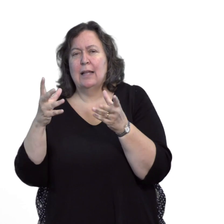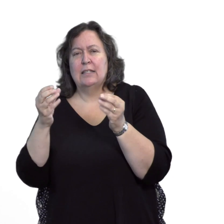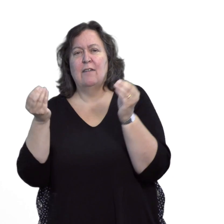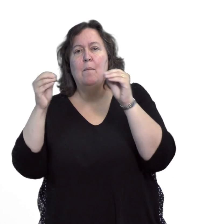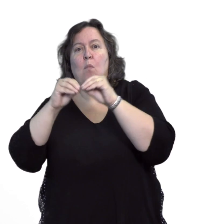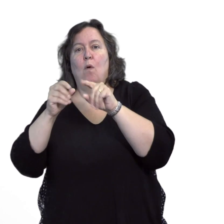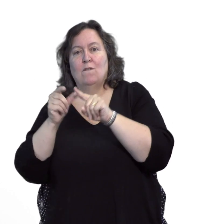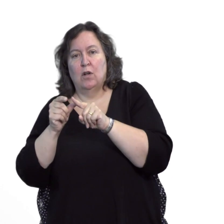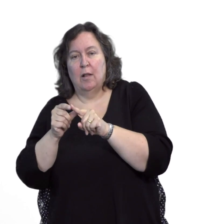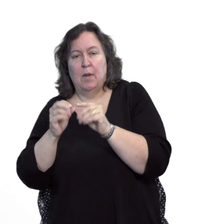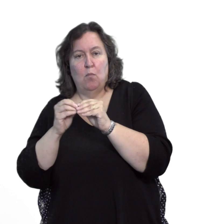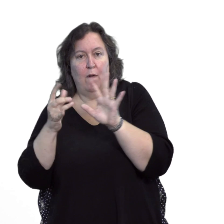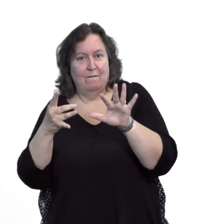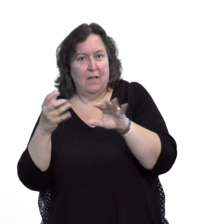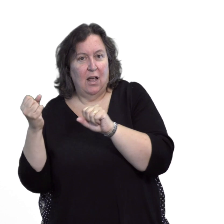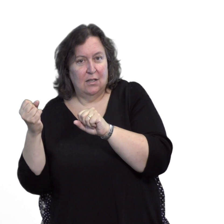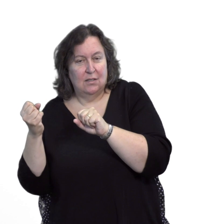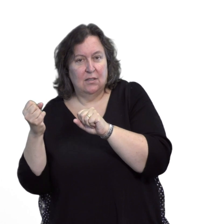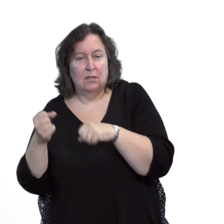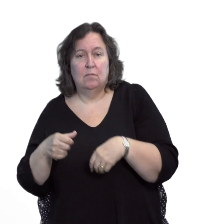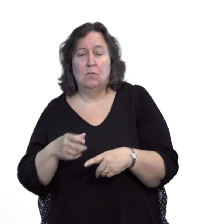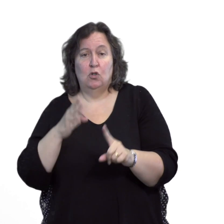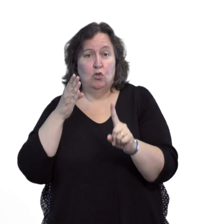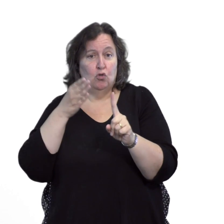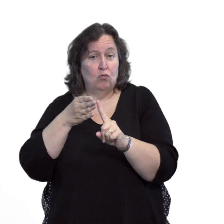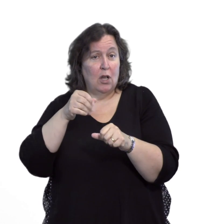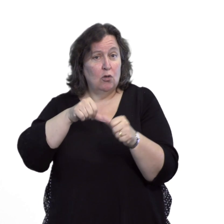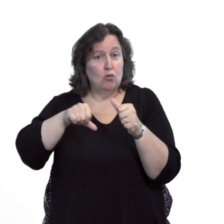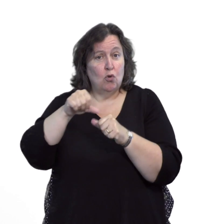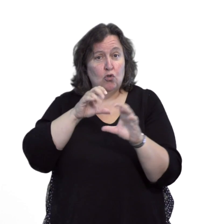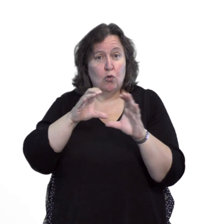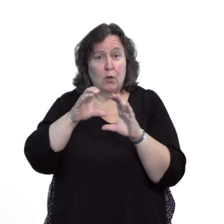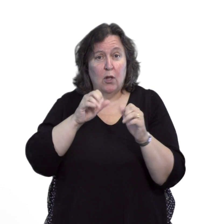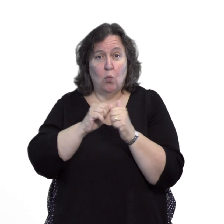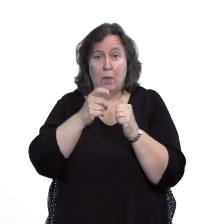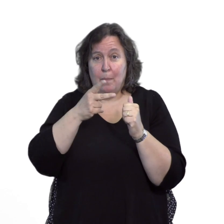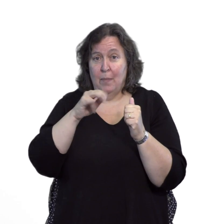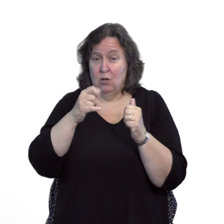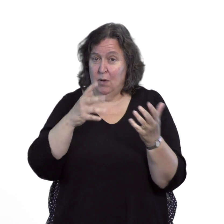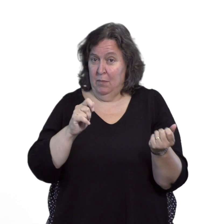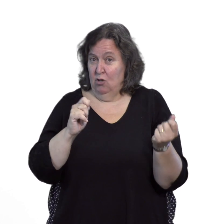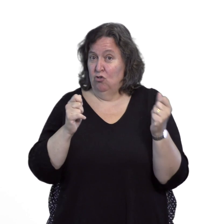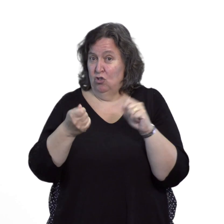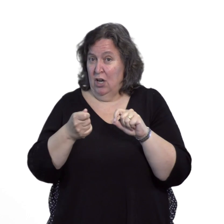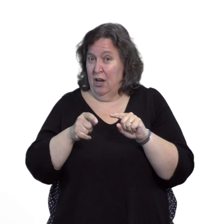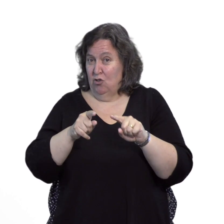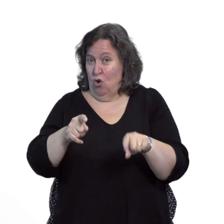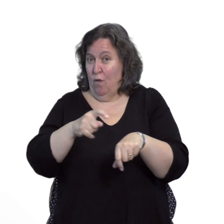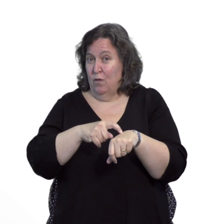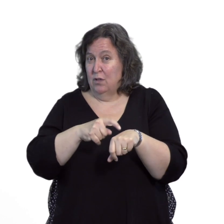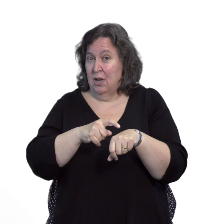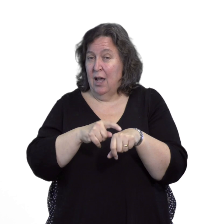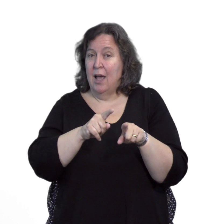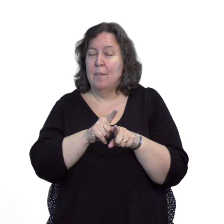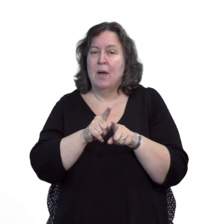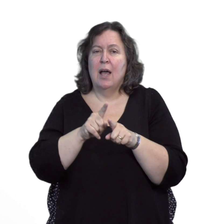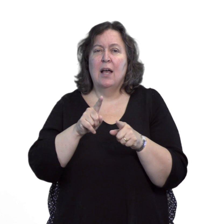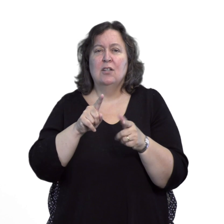Direct social communication with peers may change over time as students become more aware of their hearing loss